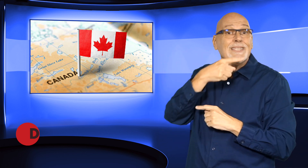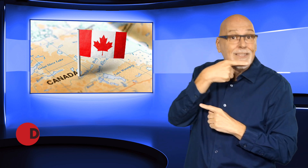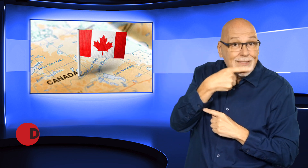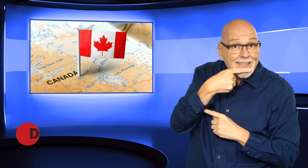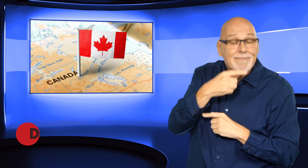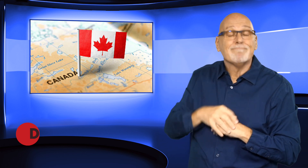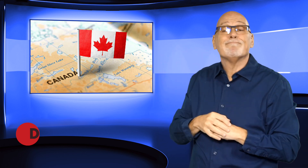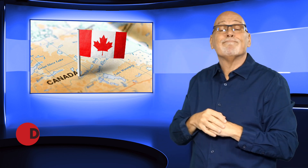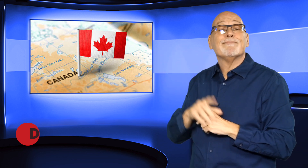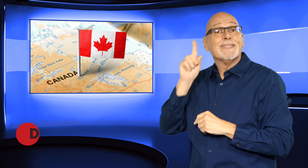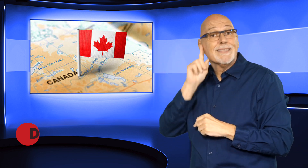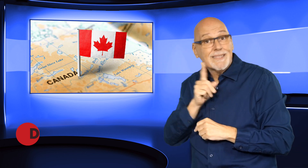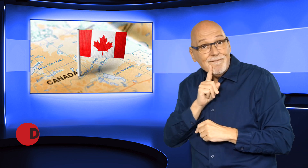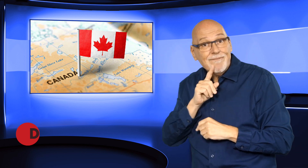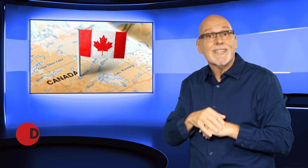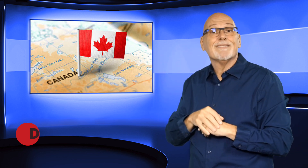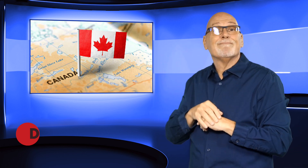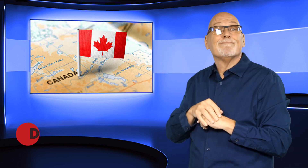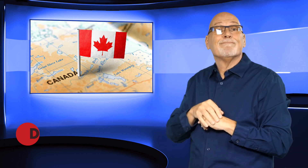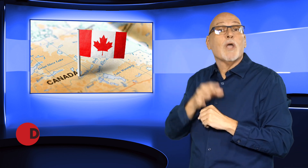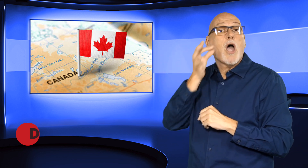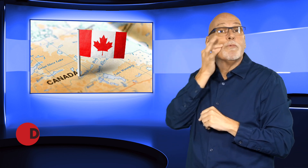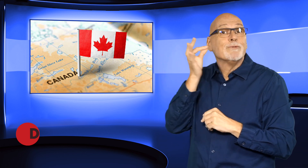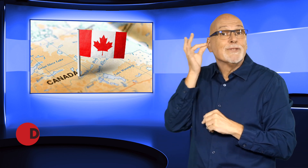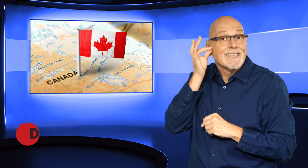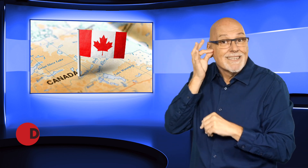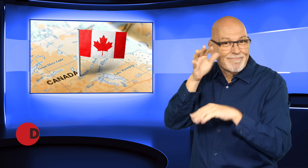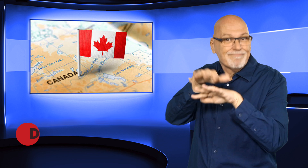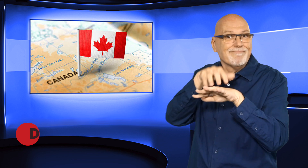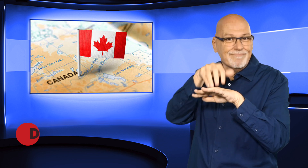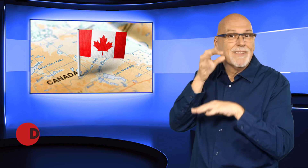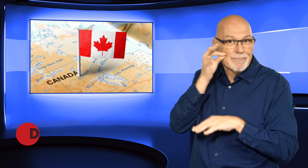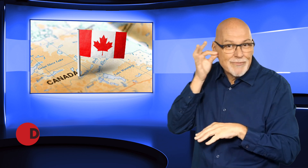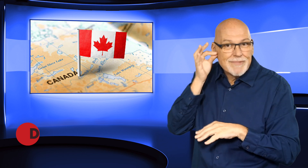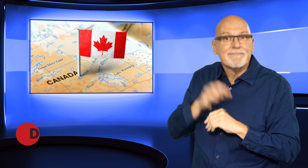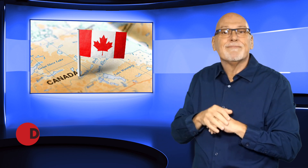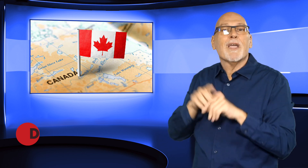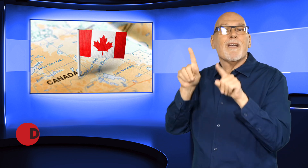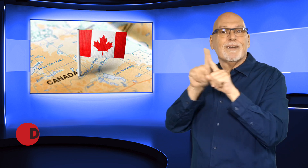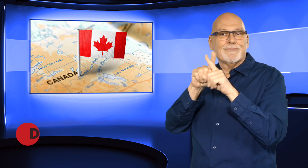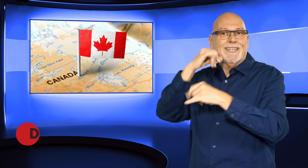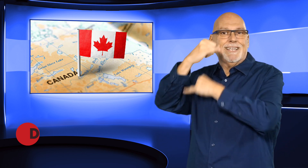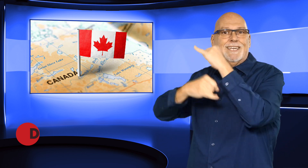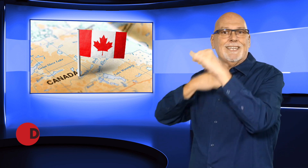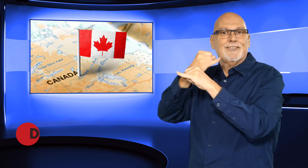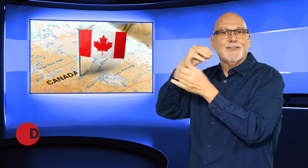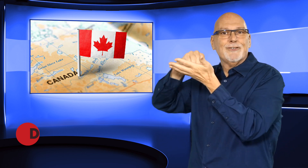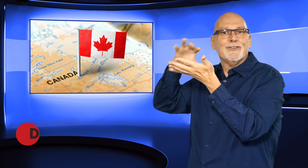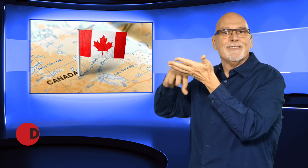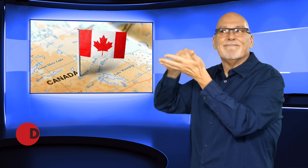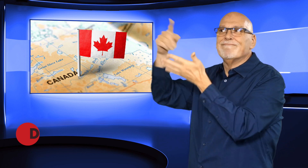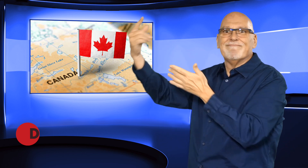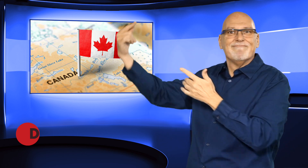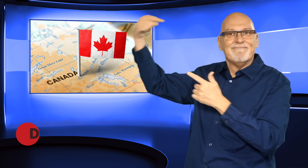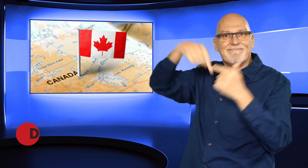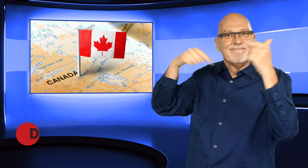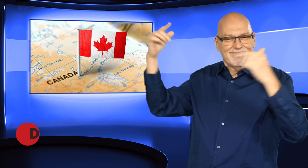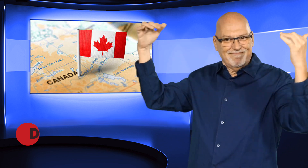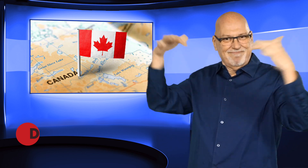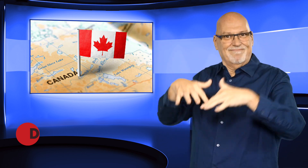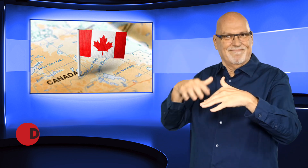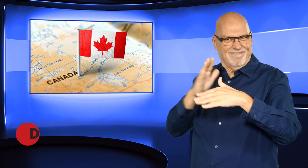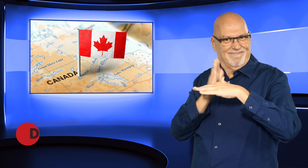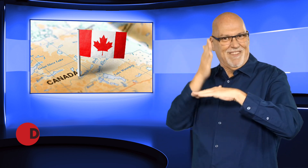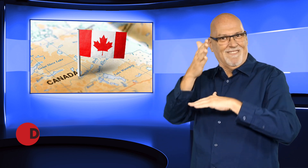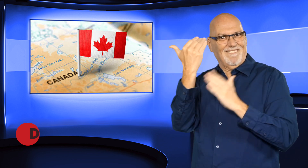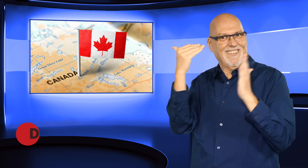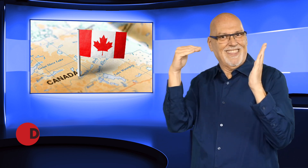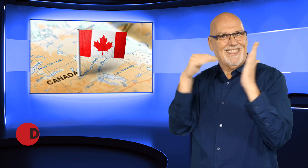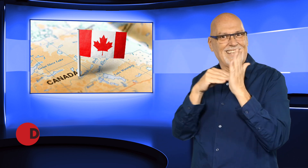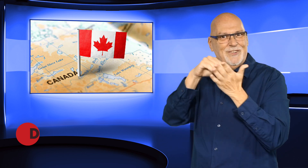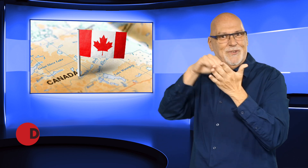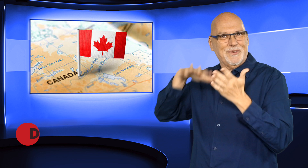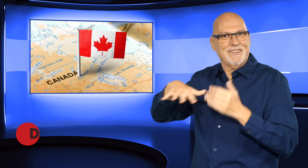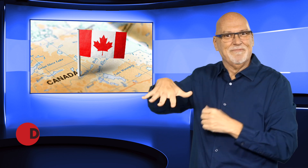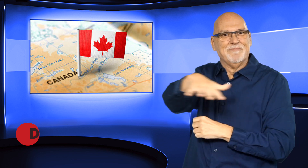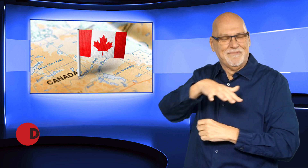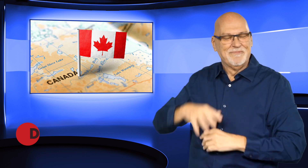who are hearing, Deaf, Aboriginal and International learners.